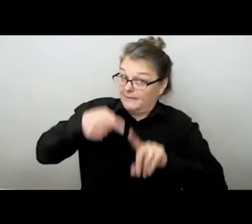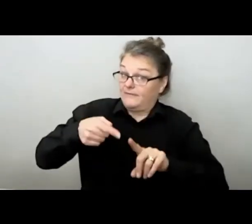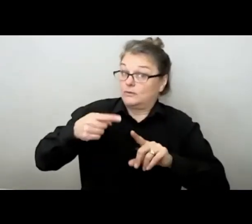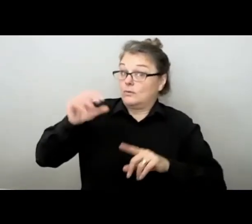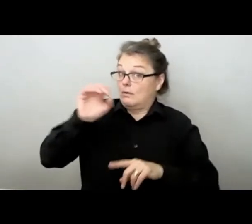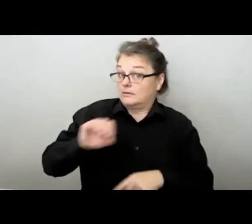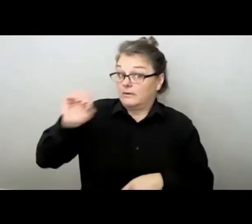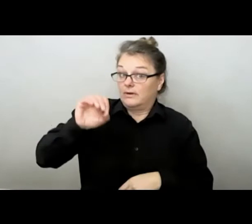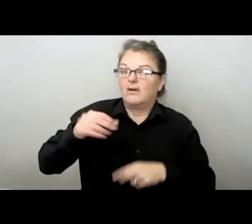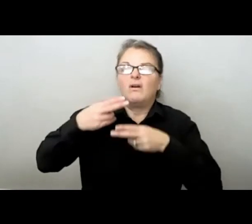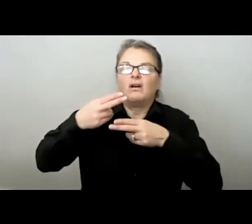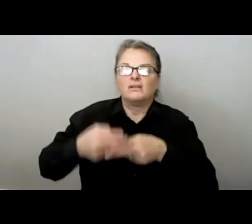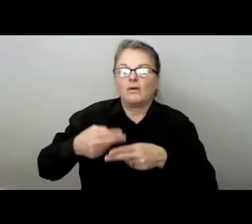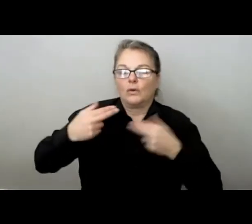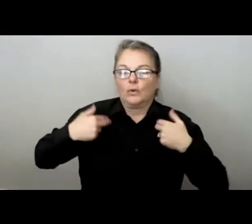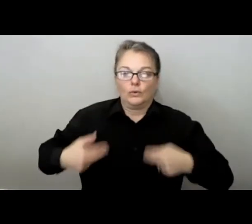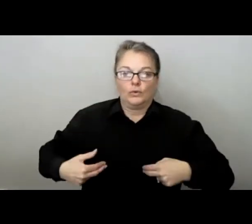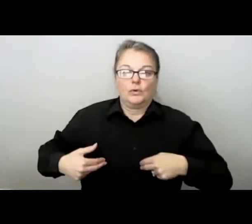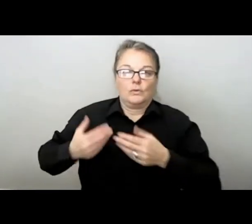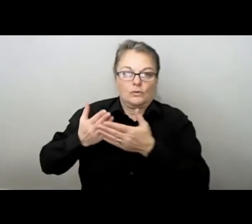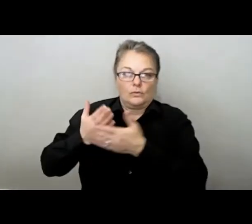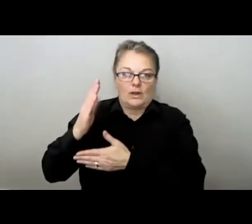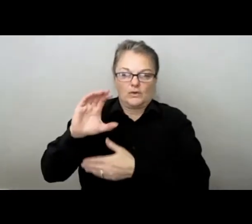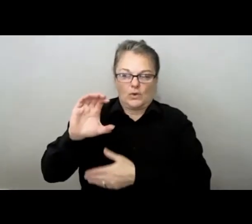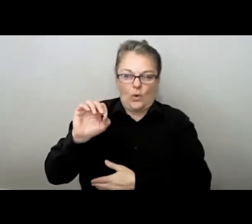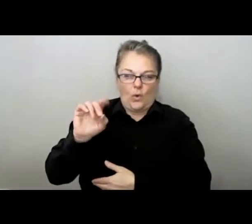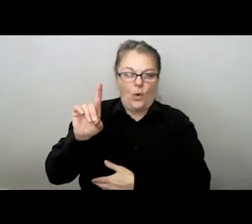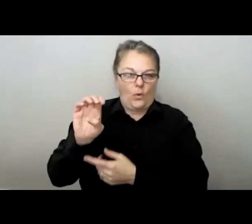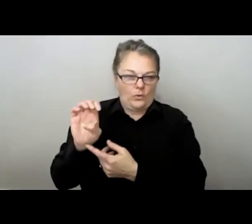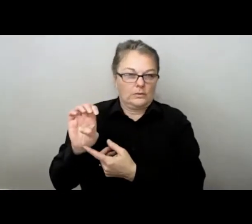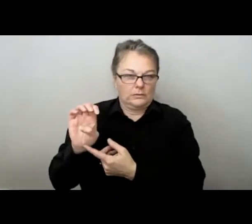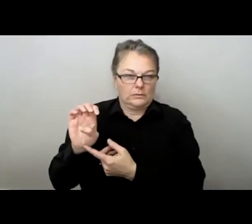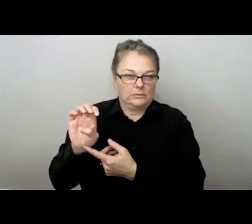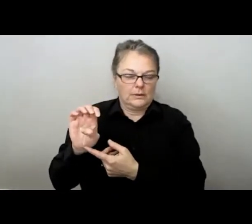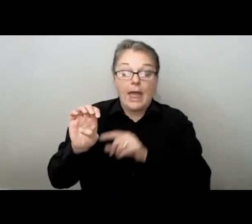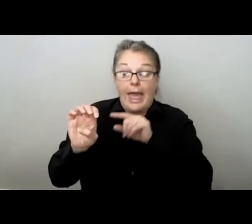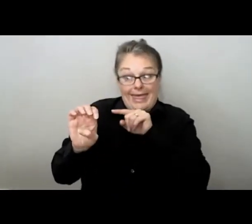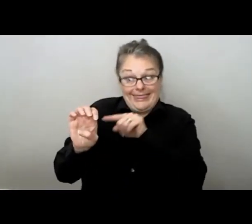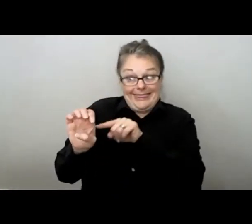AND THAT'S THE LAW THAT SAYS YOU HAVE THE RIGHT TO BE FREE FROM DISCRIMINATION